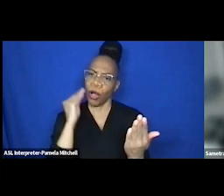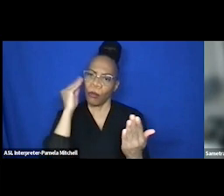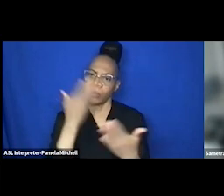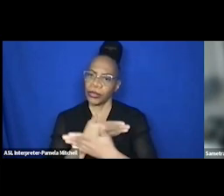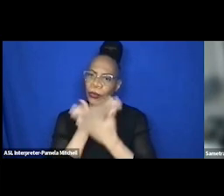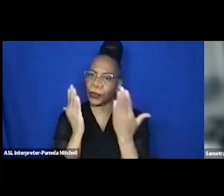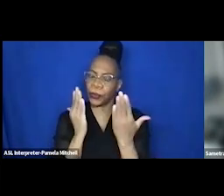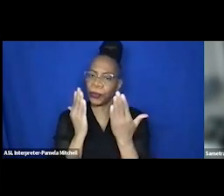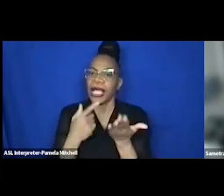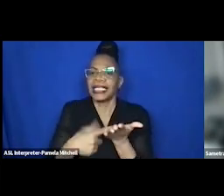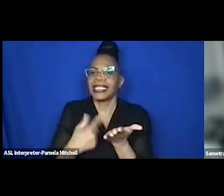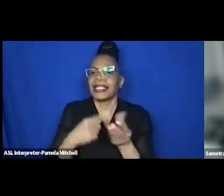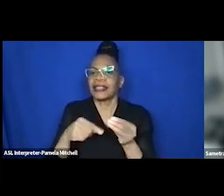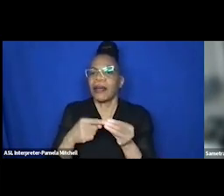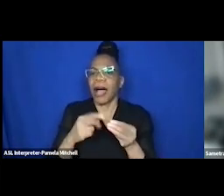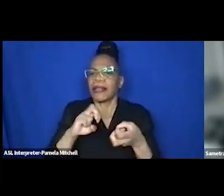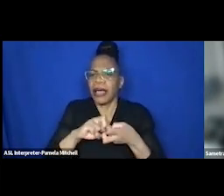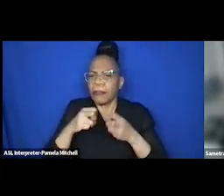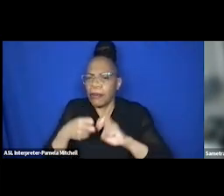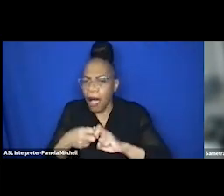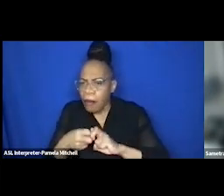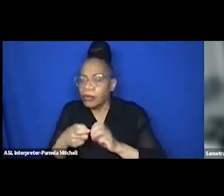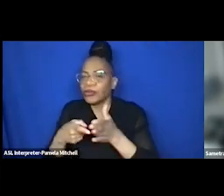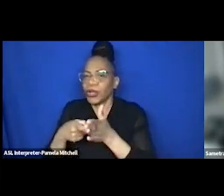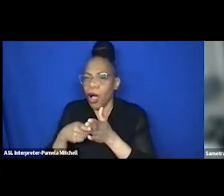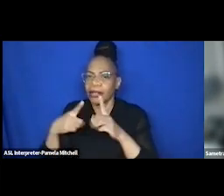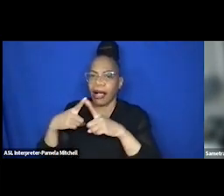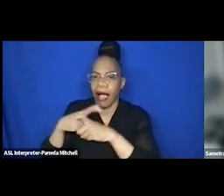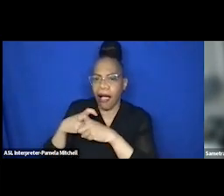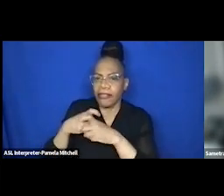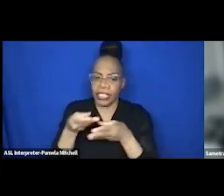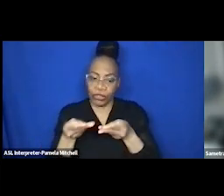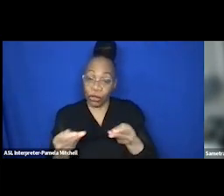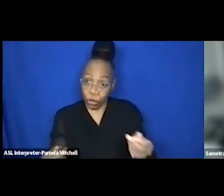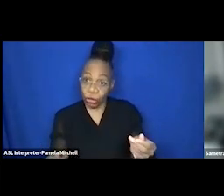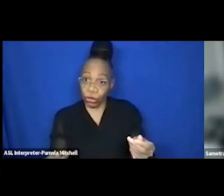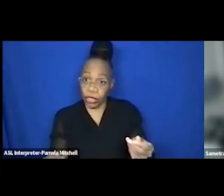complex problems require complex solutions, right? And so, you know, really kind of looking